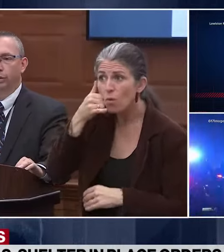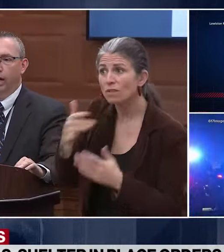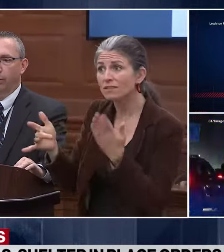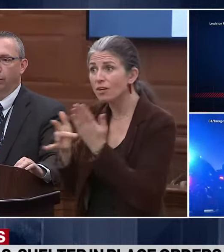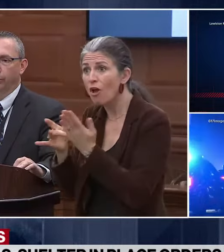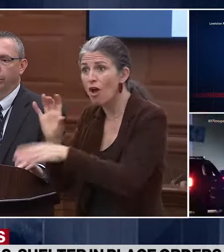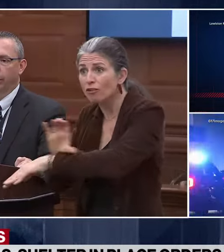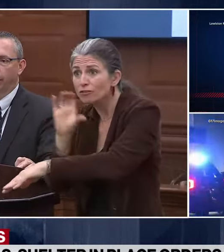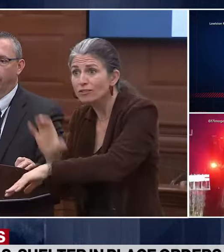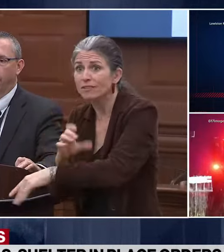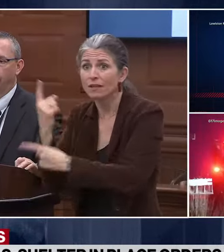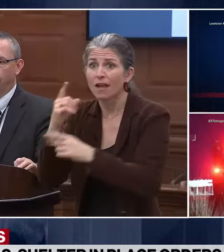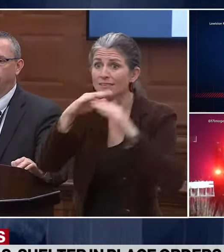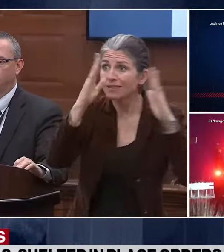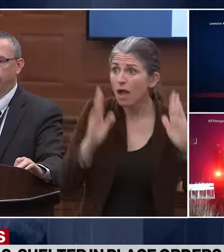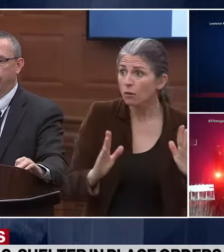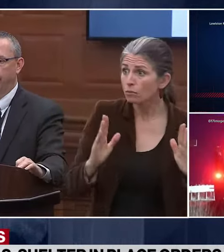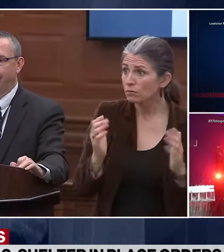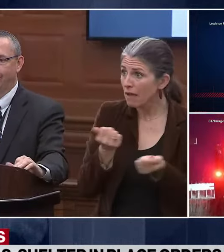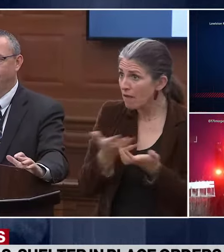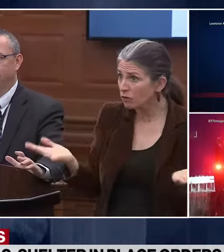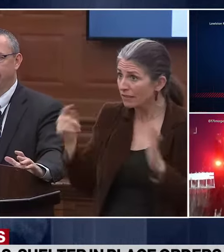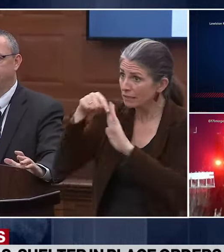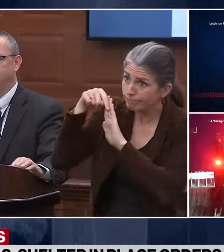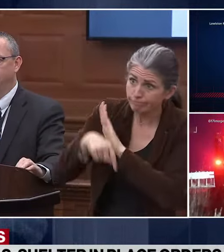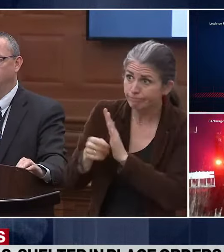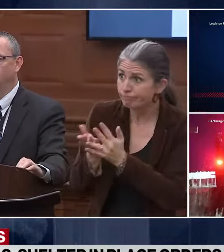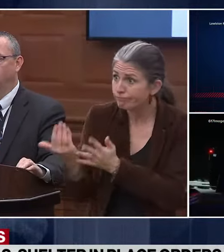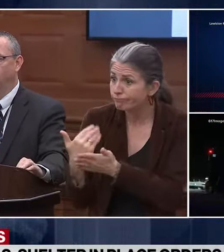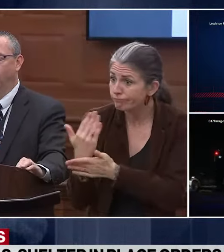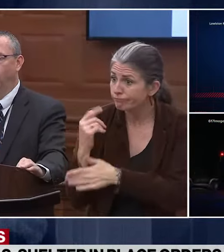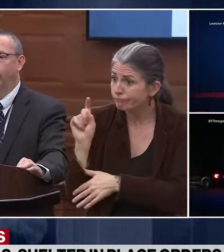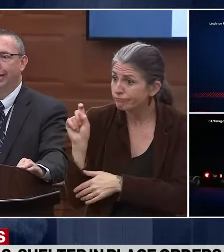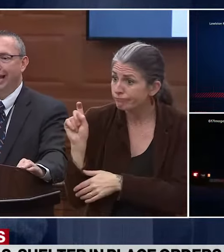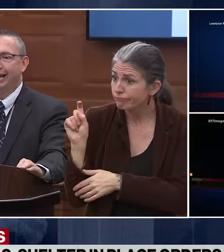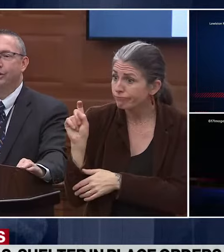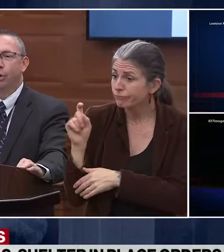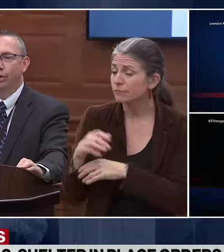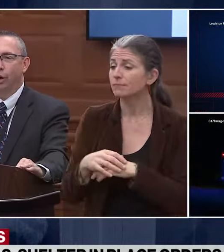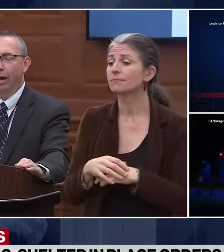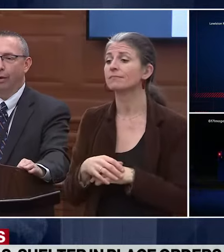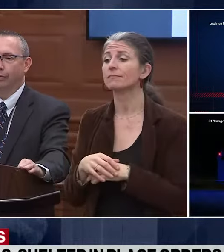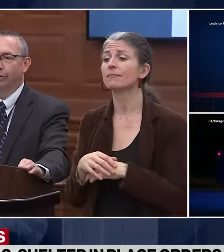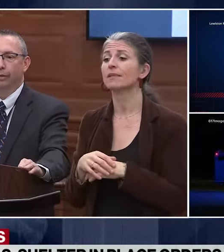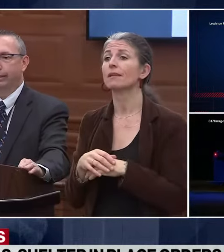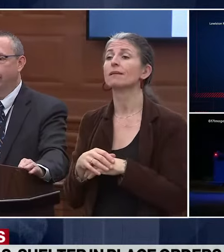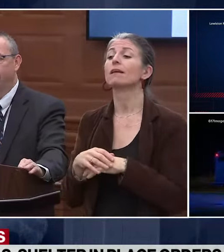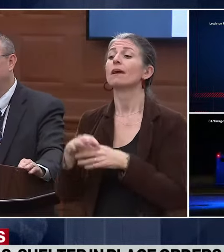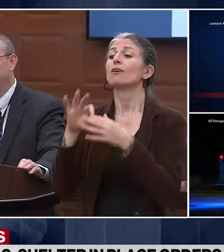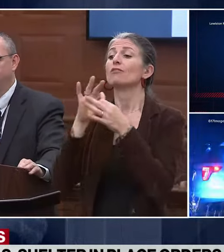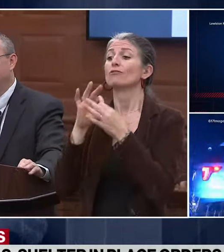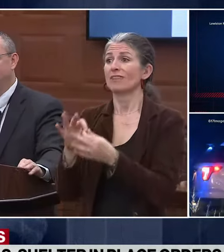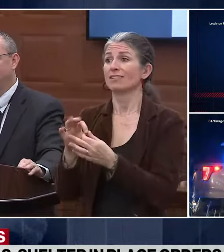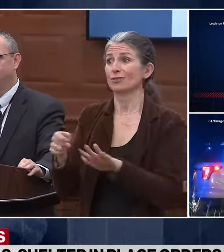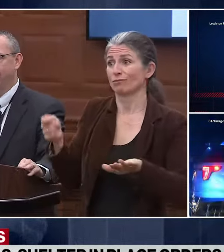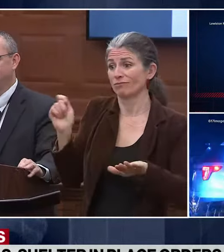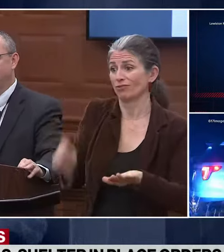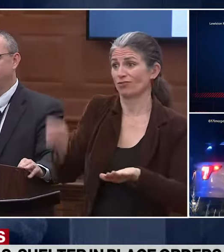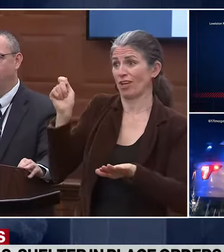ON SOCIAL MEDIA ELECTRONICALLY. AND YOU COULDN'T BECAUSE YOU PUT ALL OF FOUR POINTS IN OR THERE'S STILL OTHER THERE'S STILL A LOT WORK TO BE